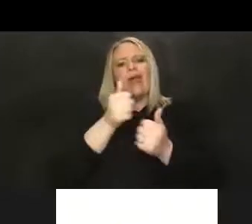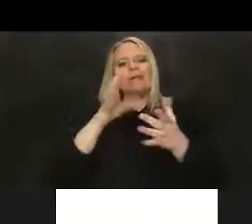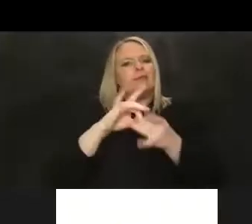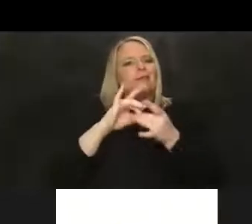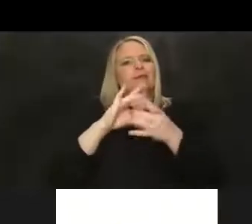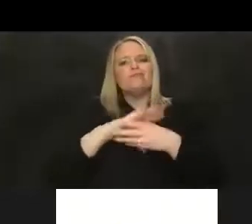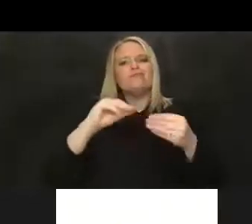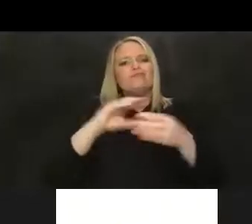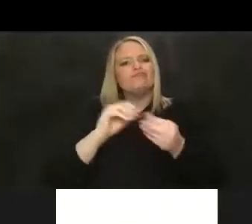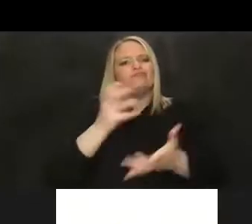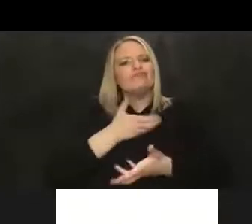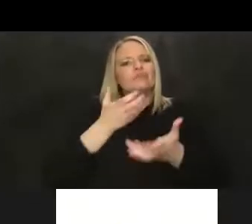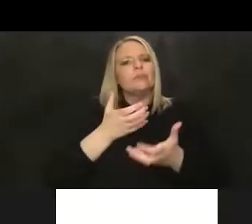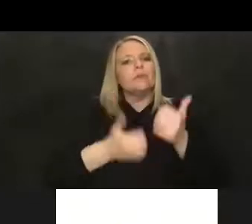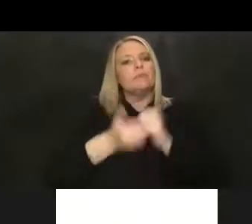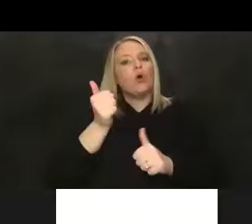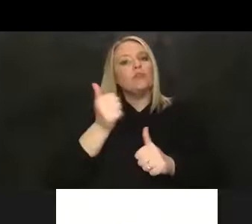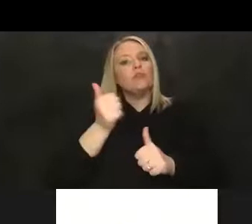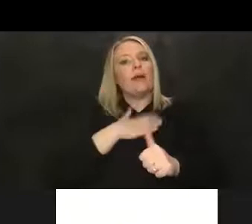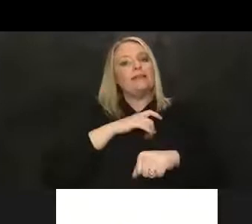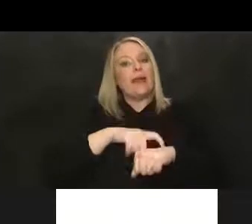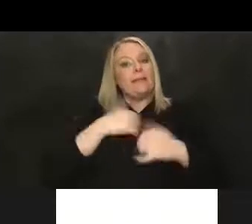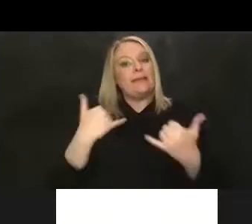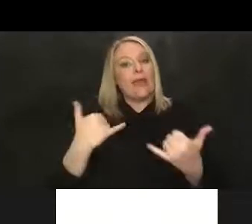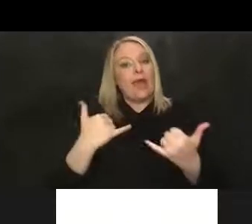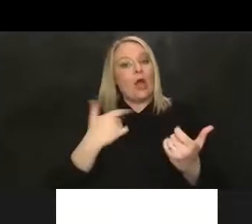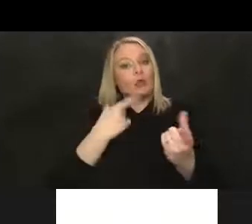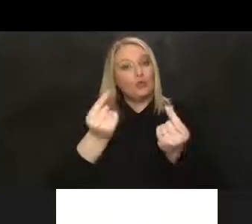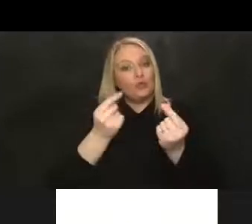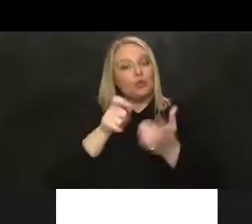so I spend most of my time now writing and not on stage,